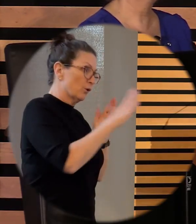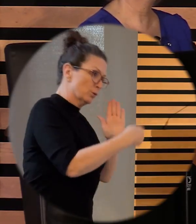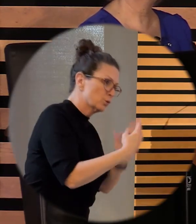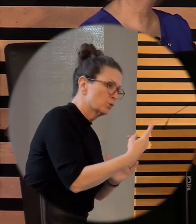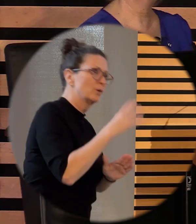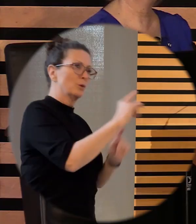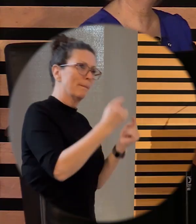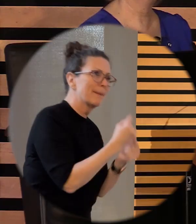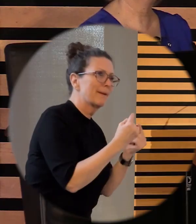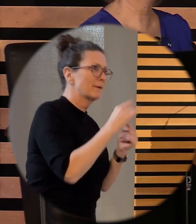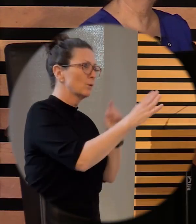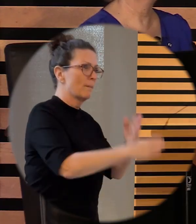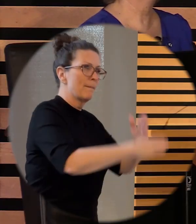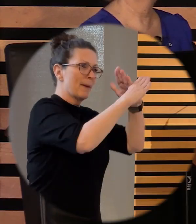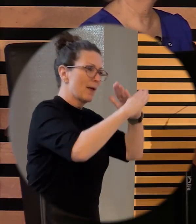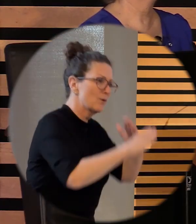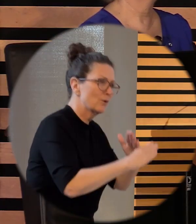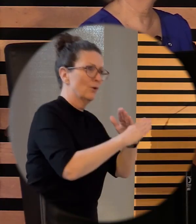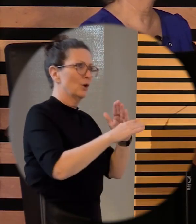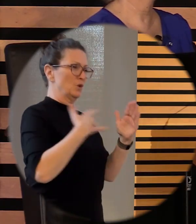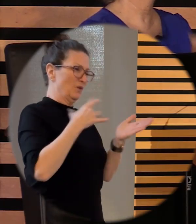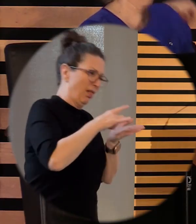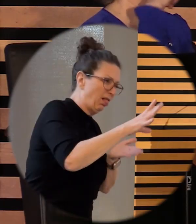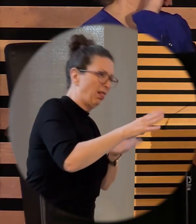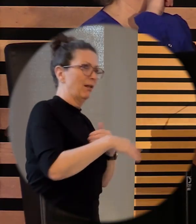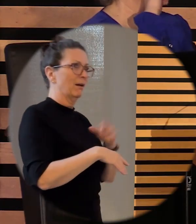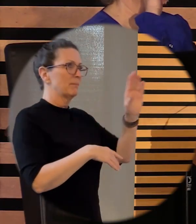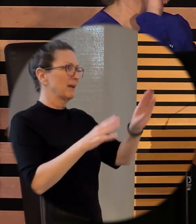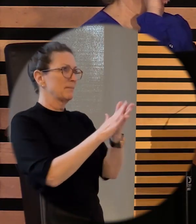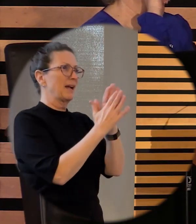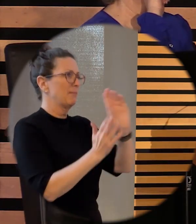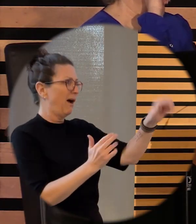your truth with me, your pain, the barriers that you face, the exclusion, the othering,